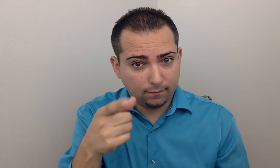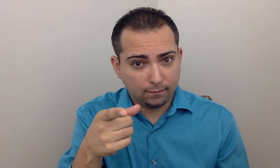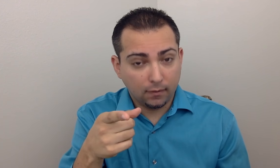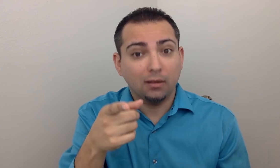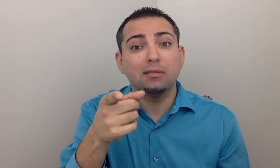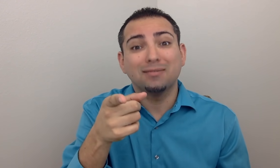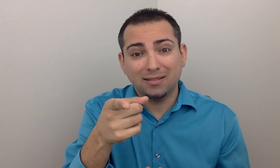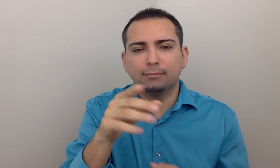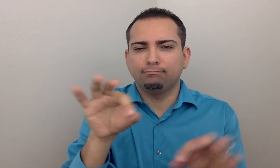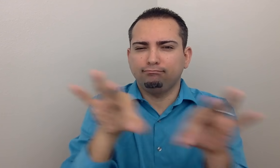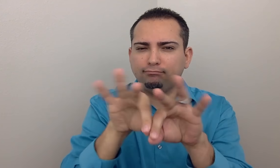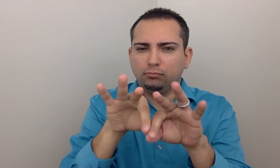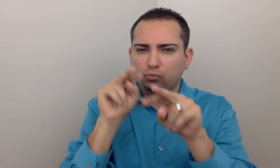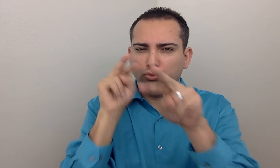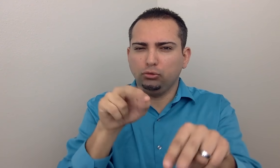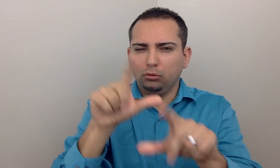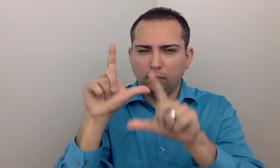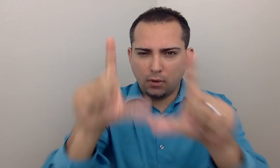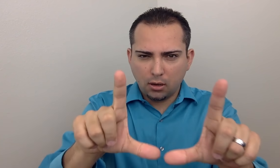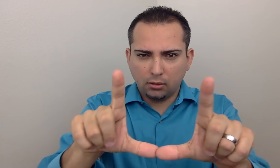If you do, it is essential to watch this video.